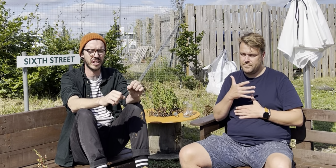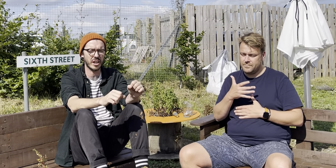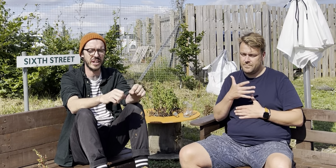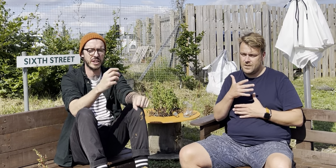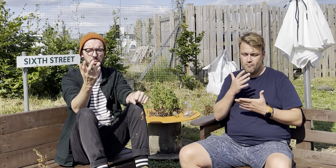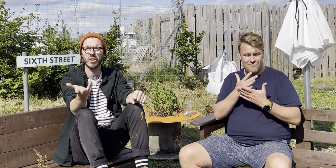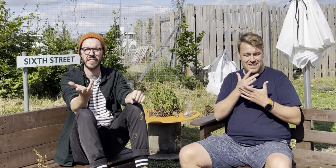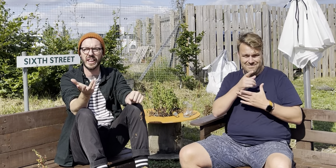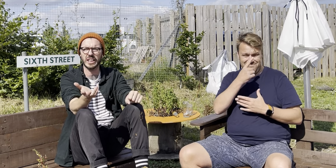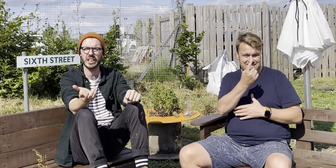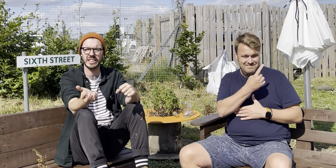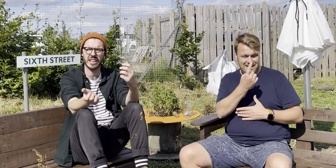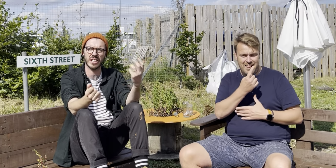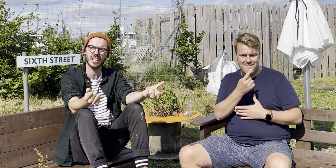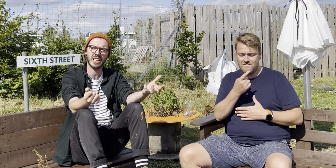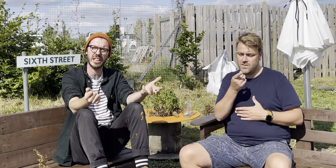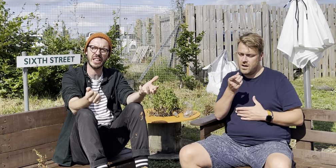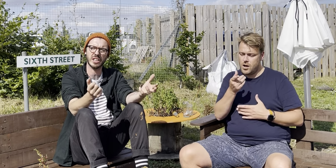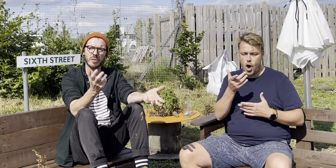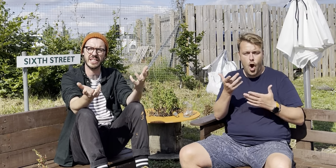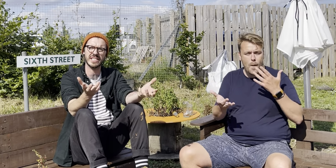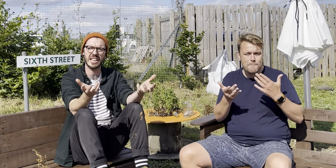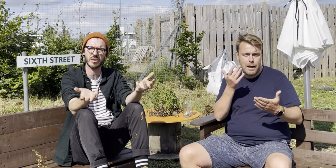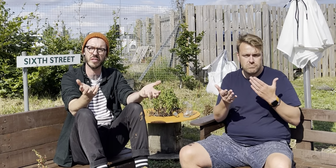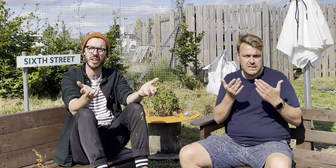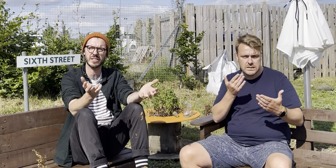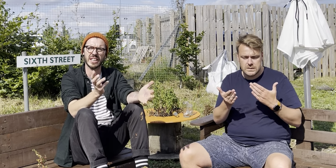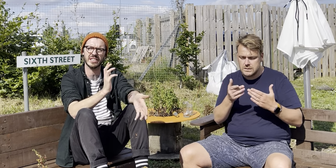you know is it one thing is it another thing no it's neither of those things